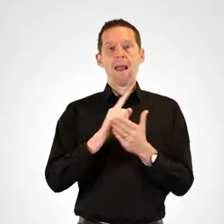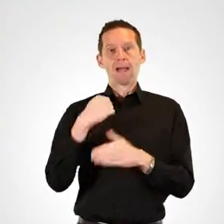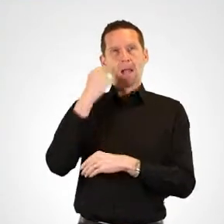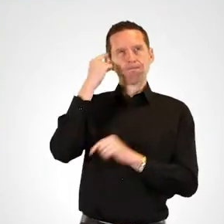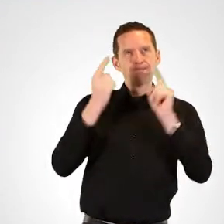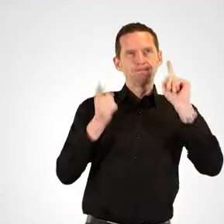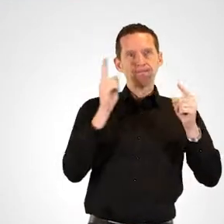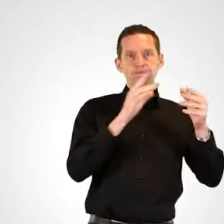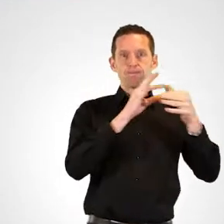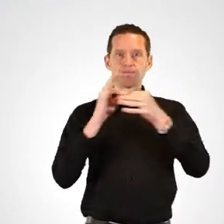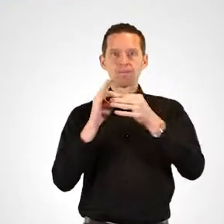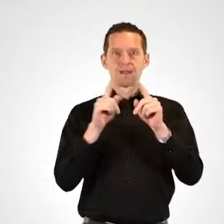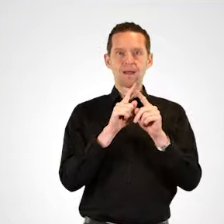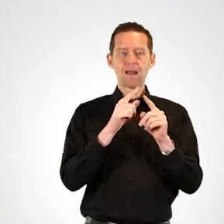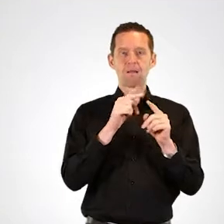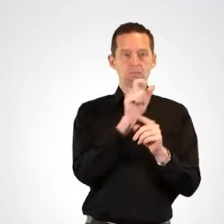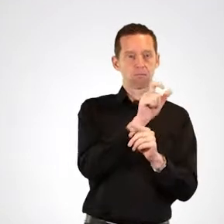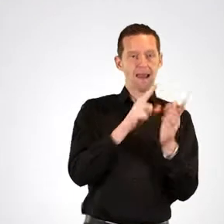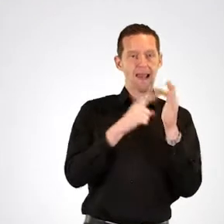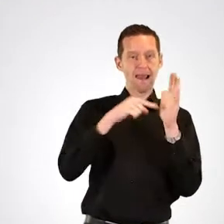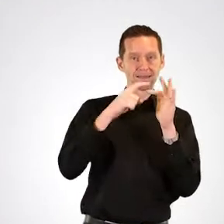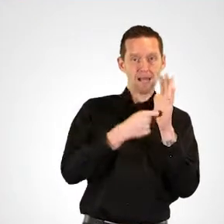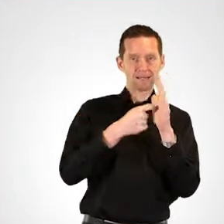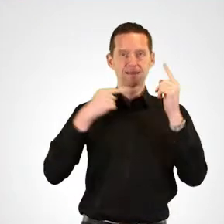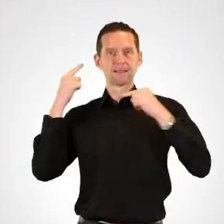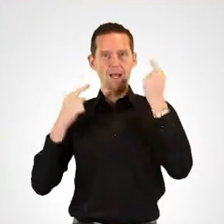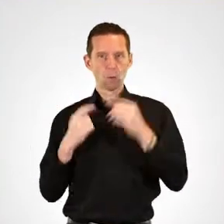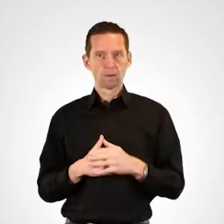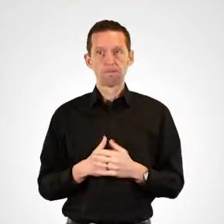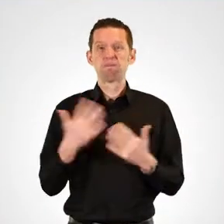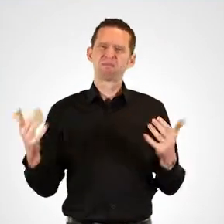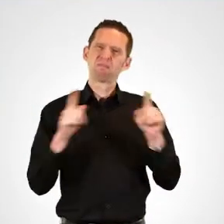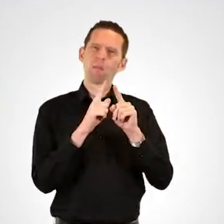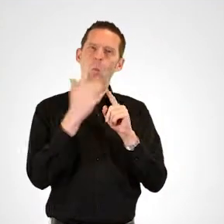I have to make the connection between a letter and a sound. And the same when a child goes to write,